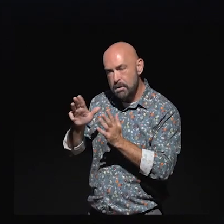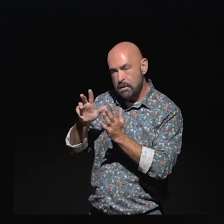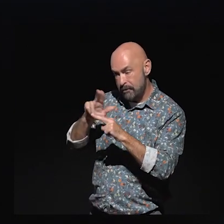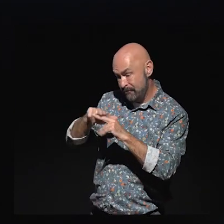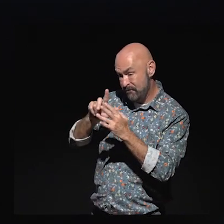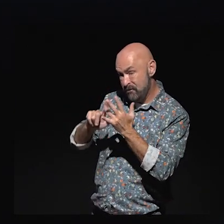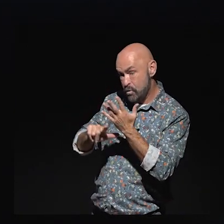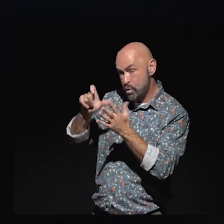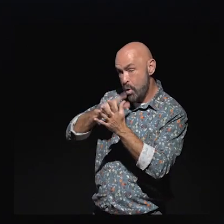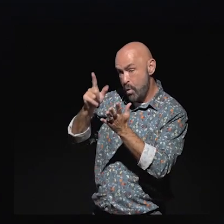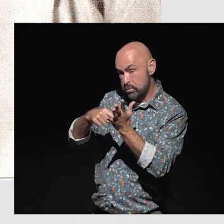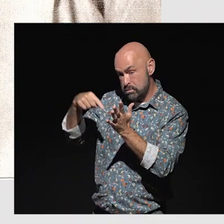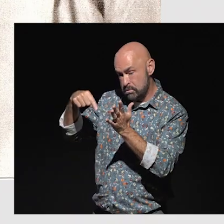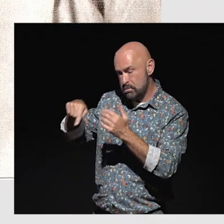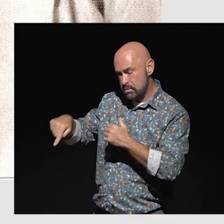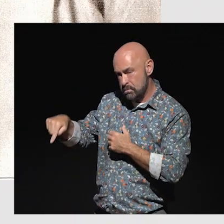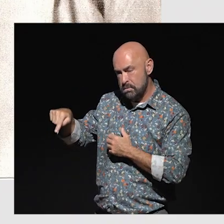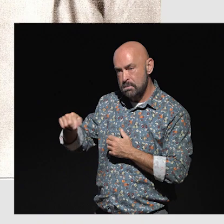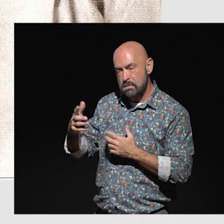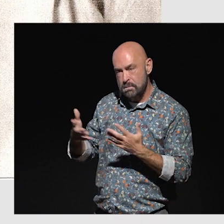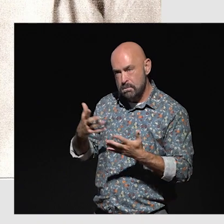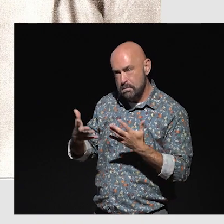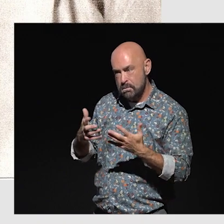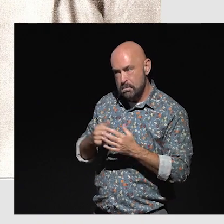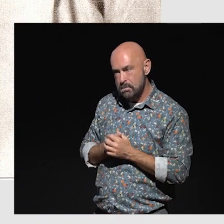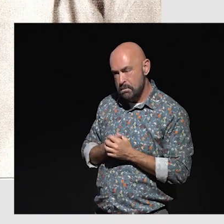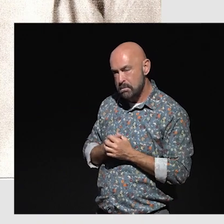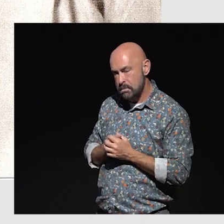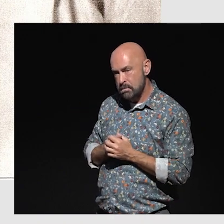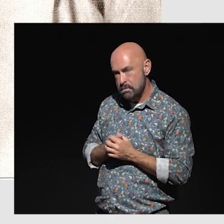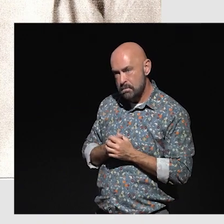who was an absolutely dissolute soldier in the French army,